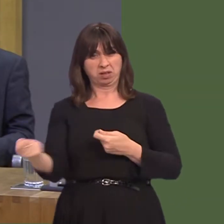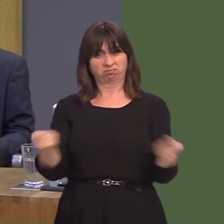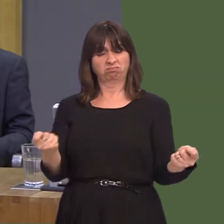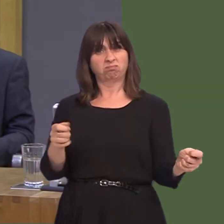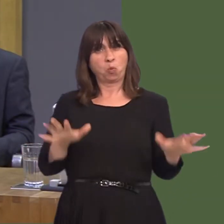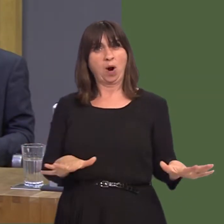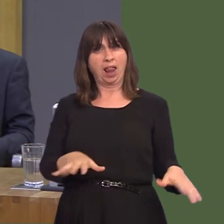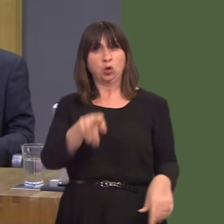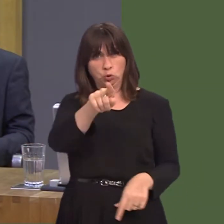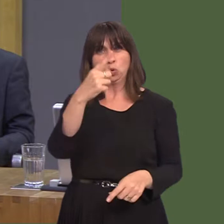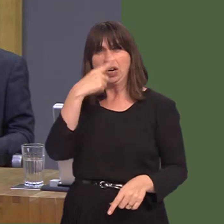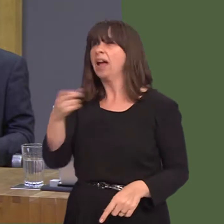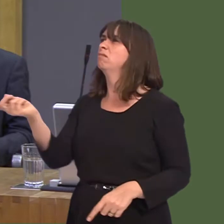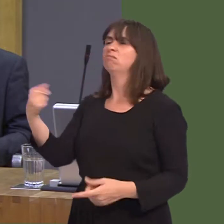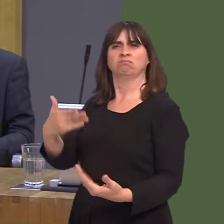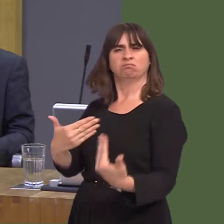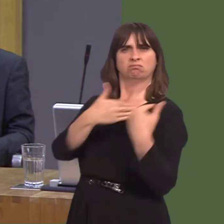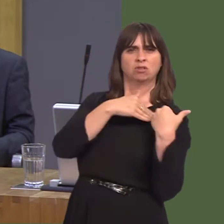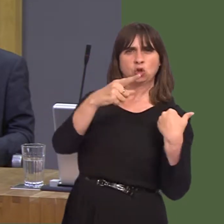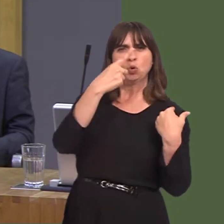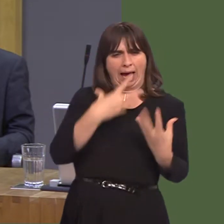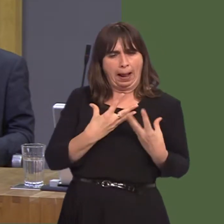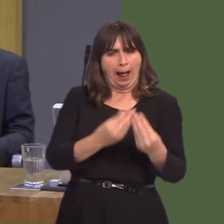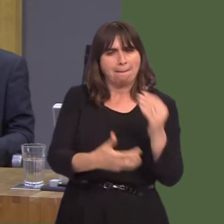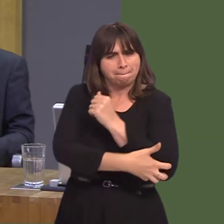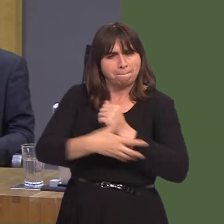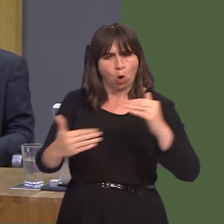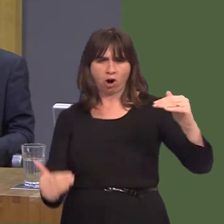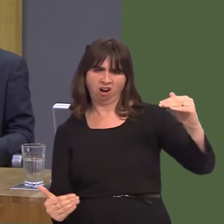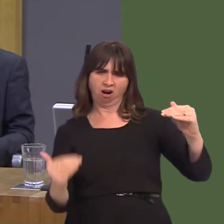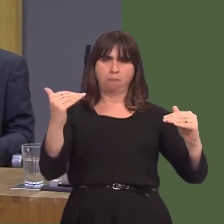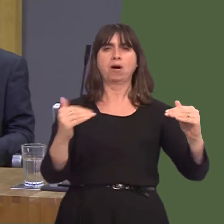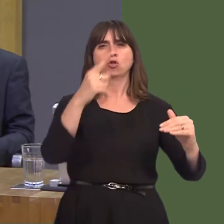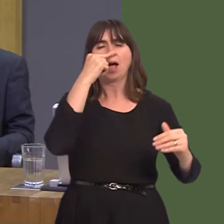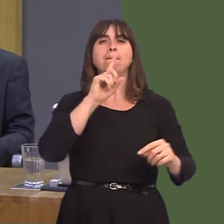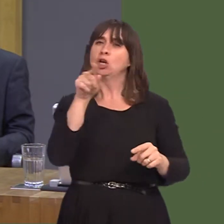You can lift people out of poverty, yet you are choosing not to.